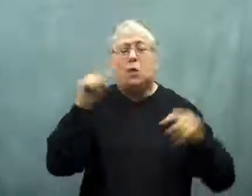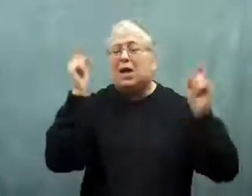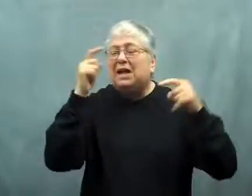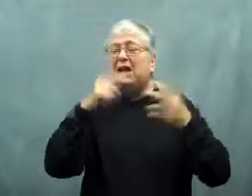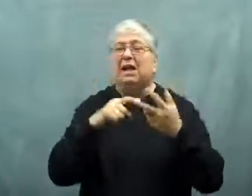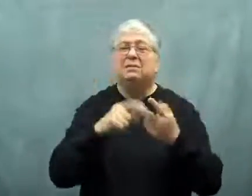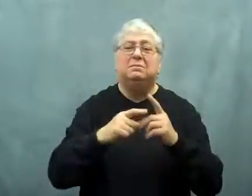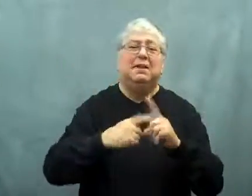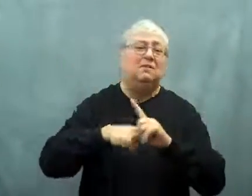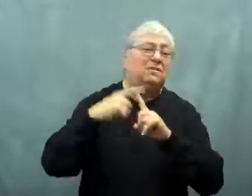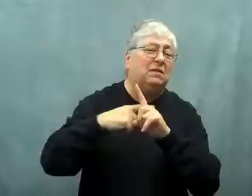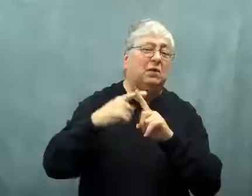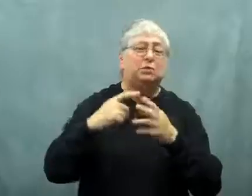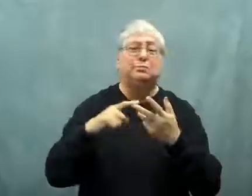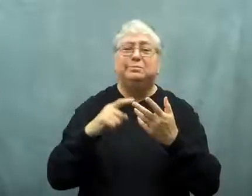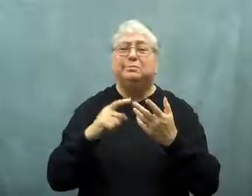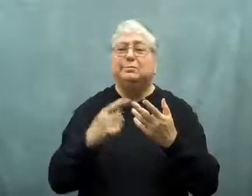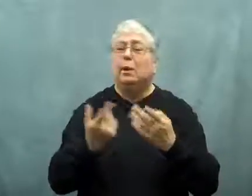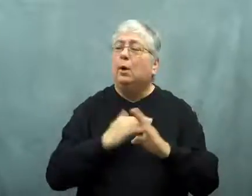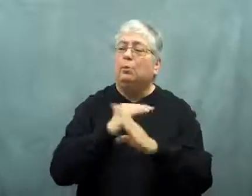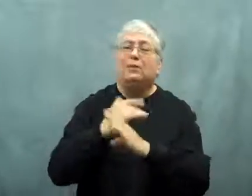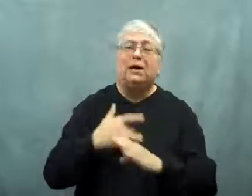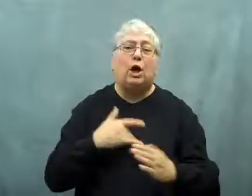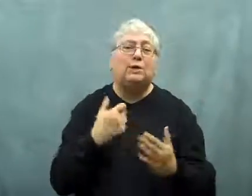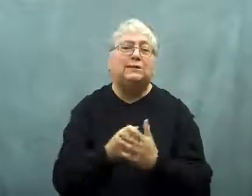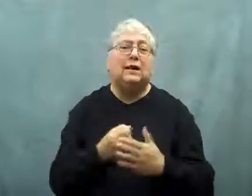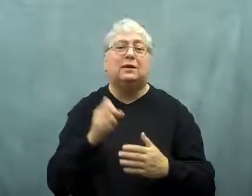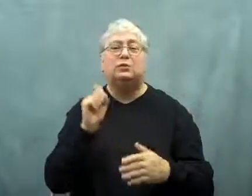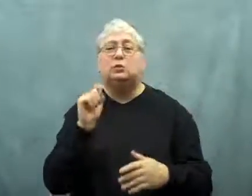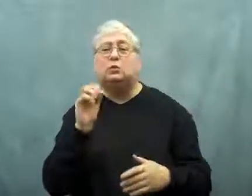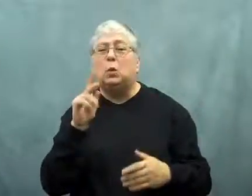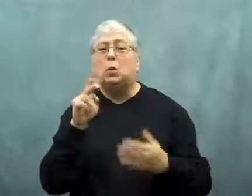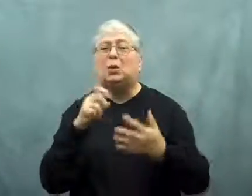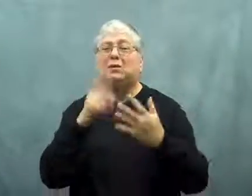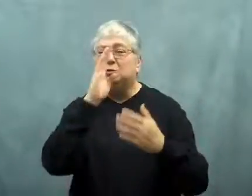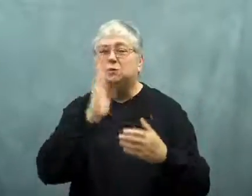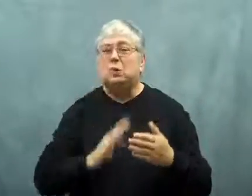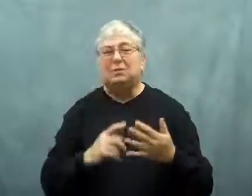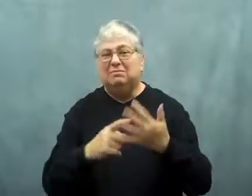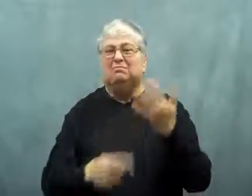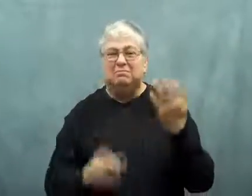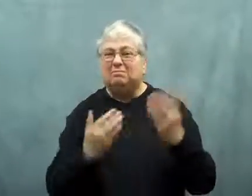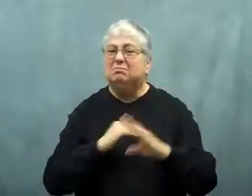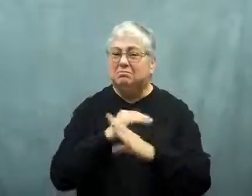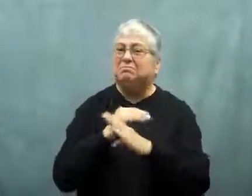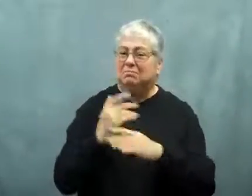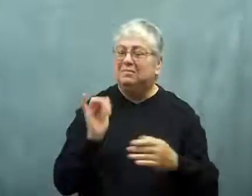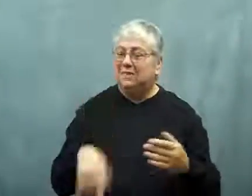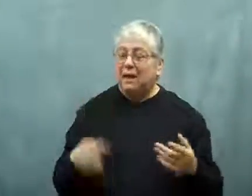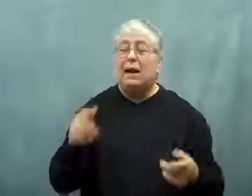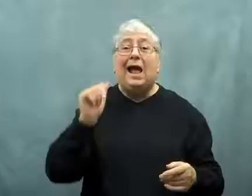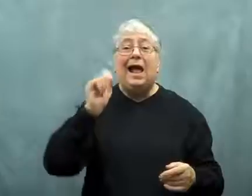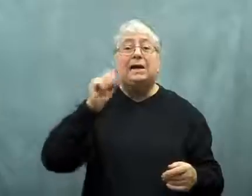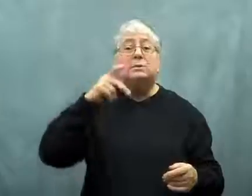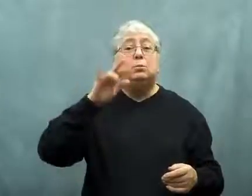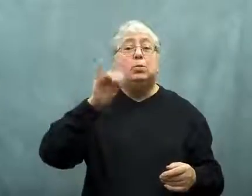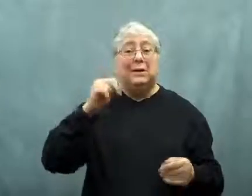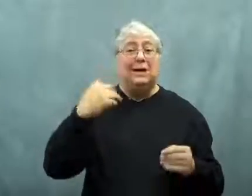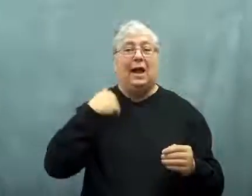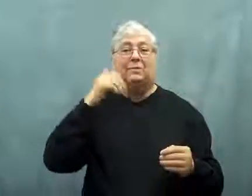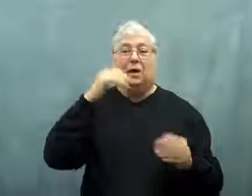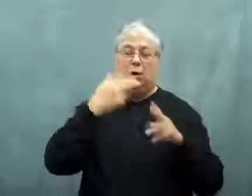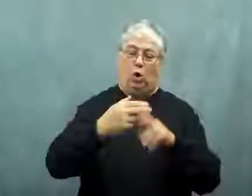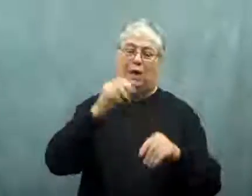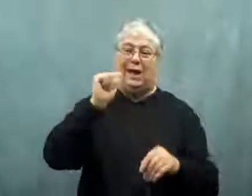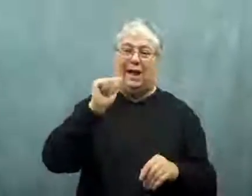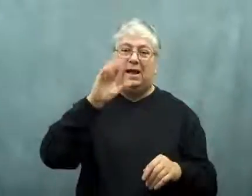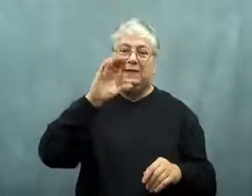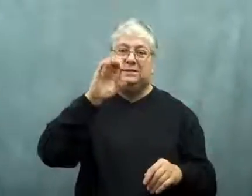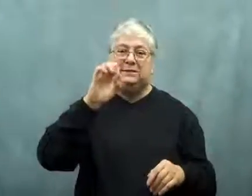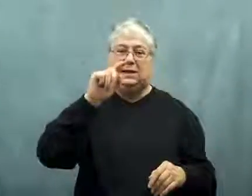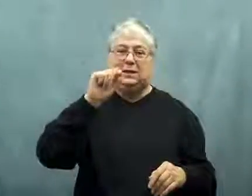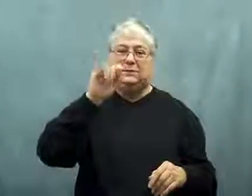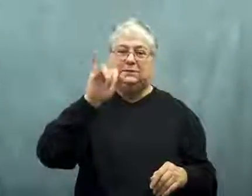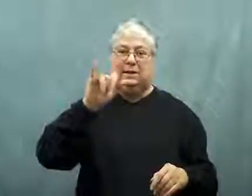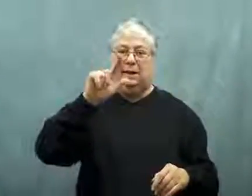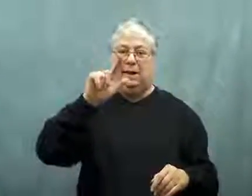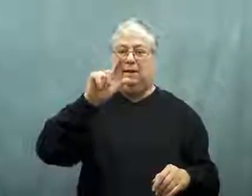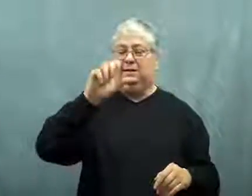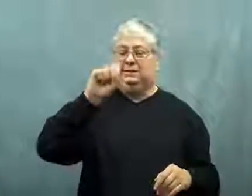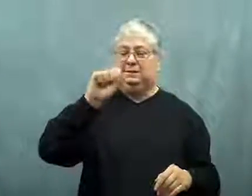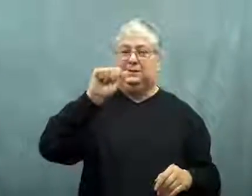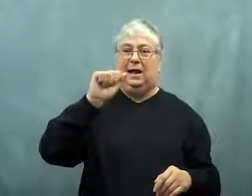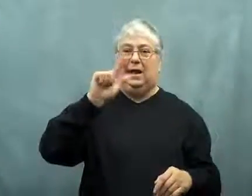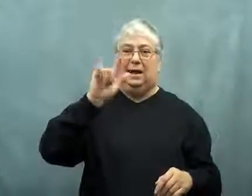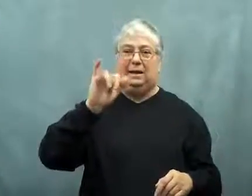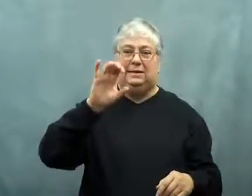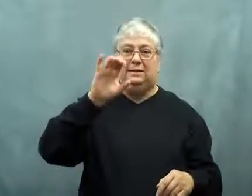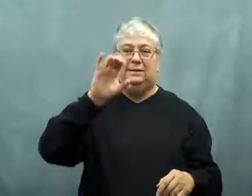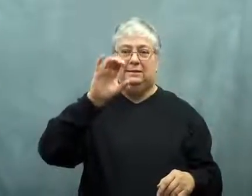It relieves headache, fever, and is used to prevent heart attacks and strokes.